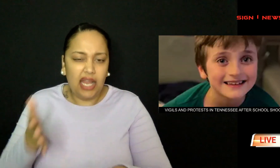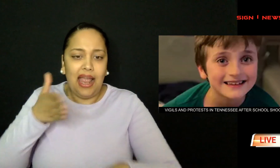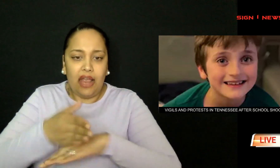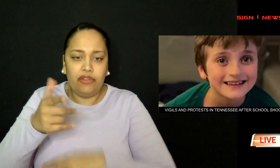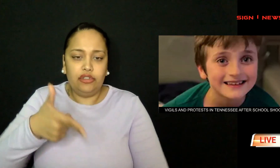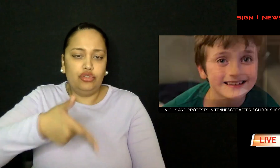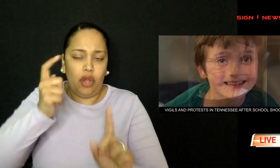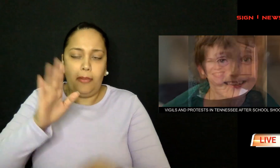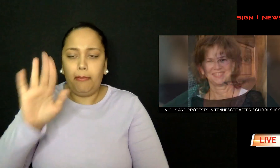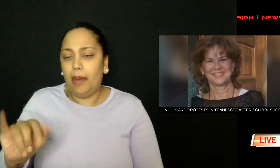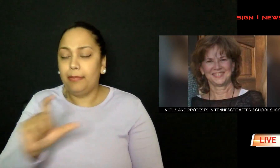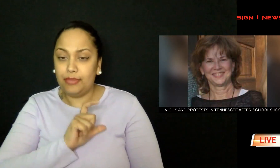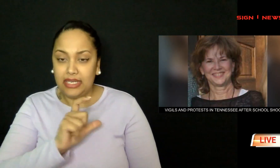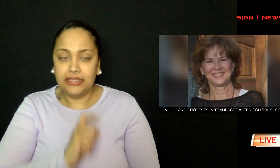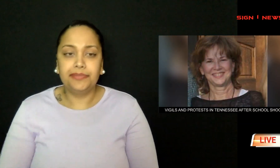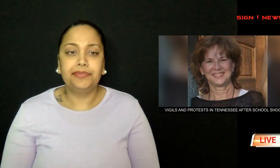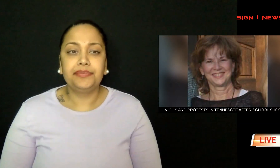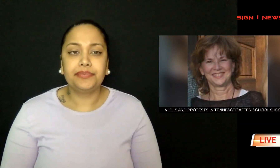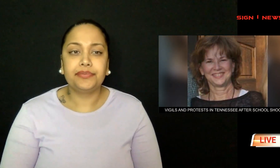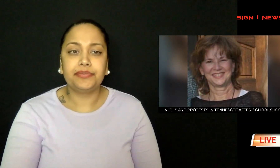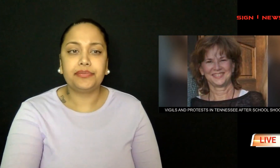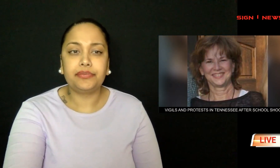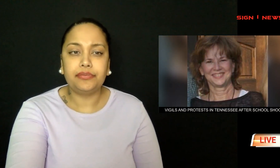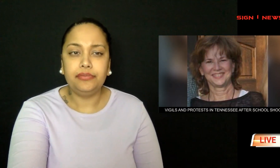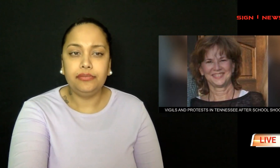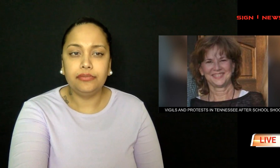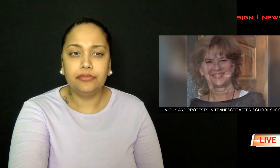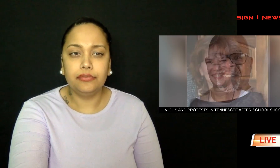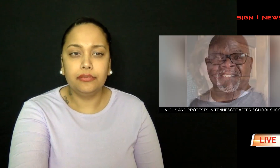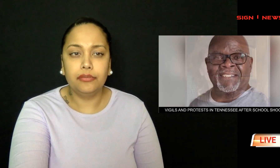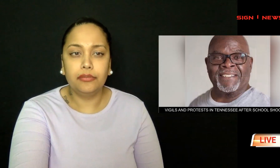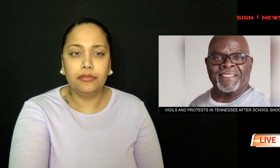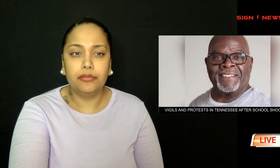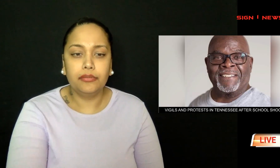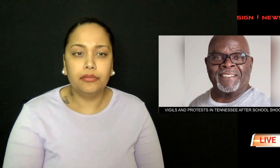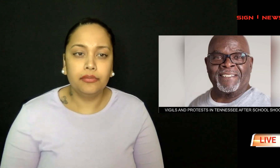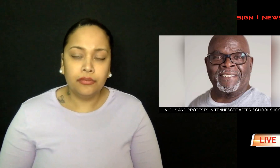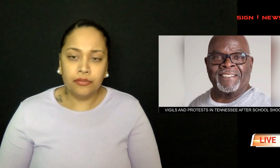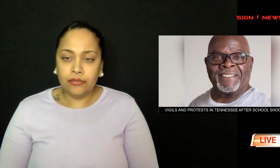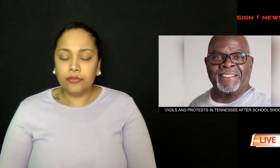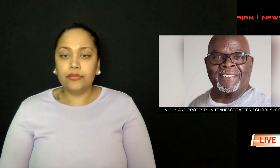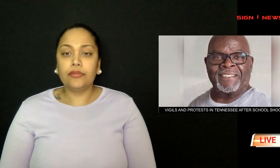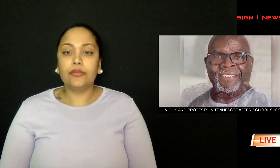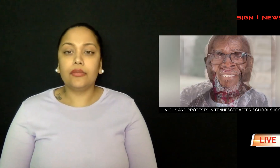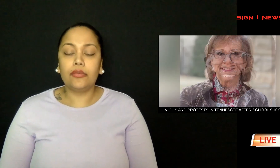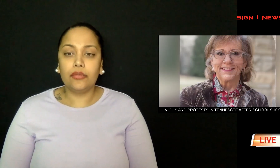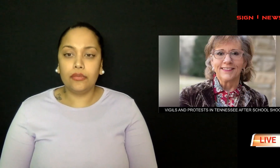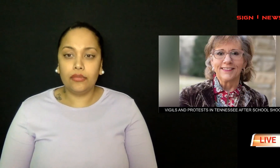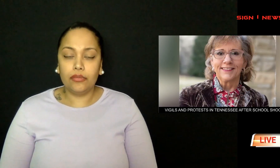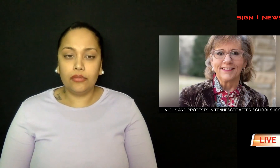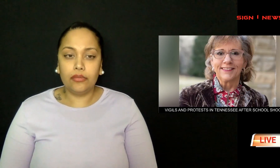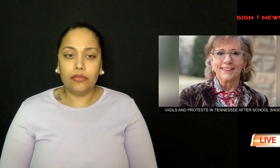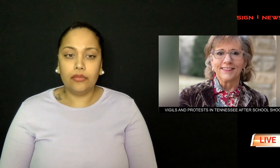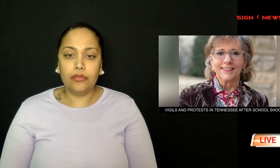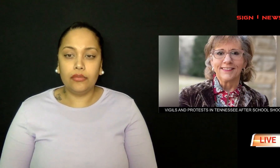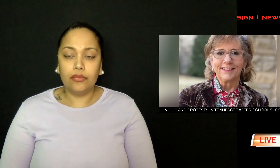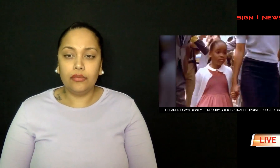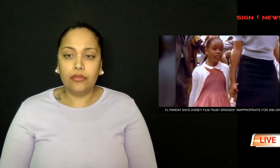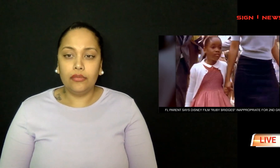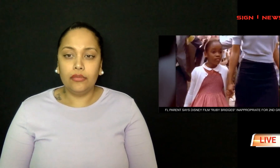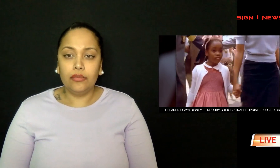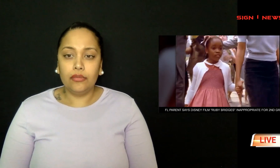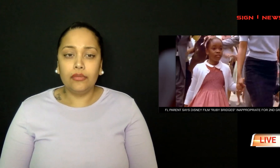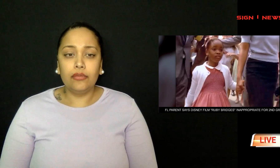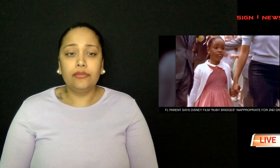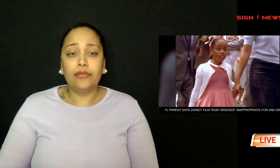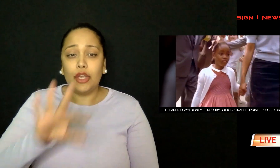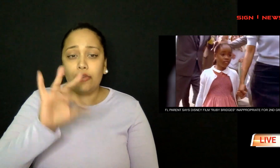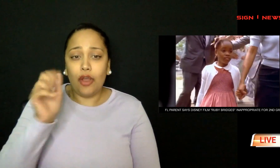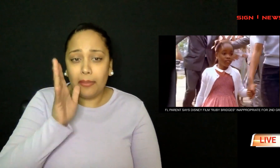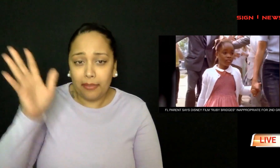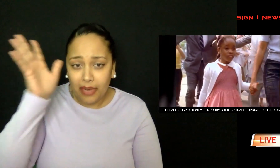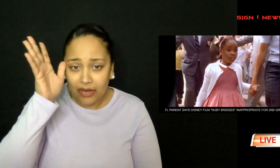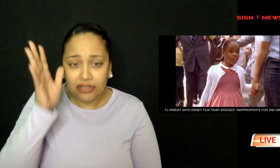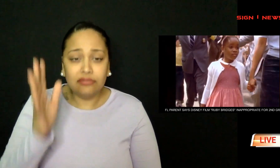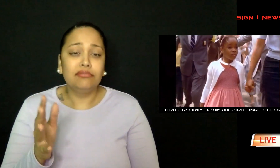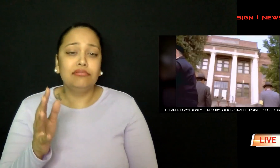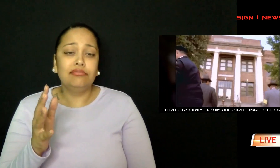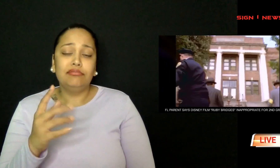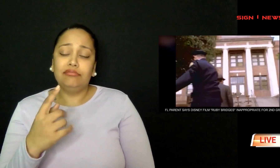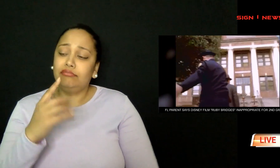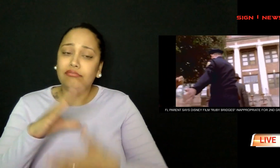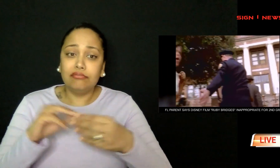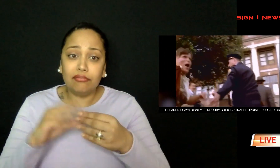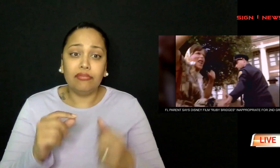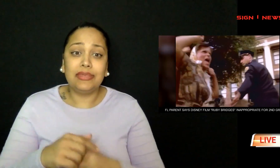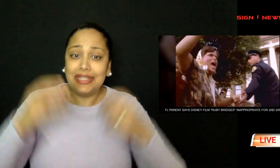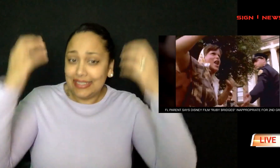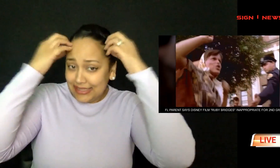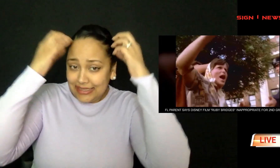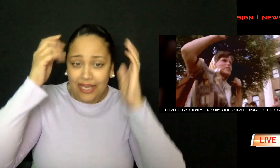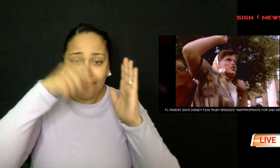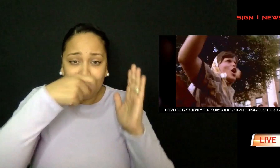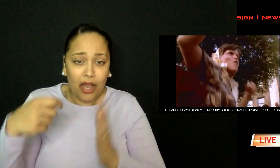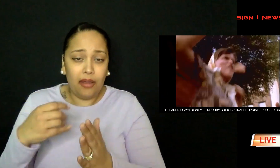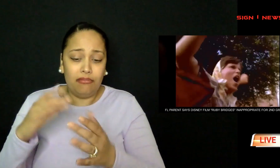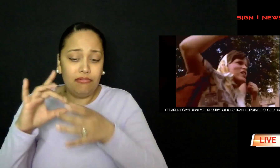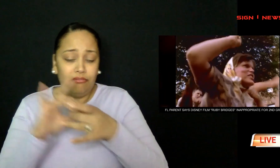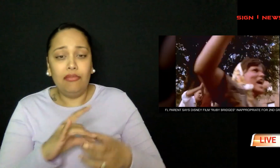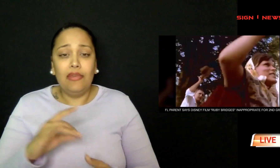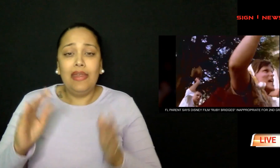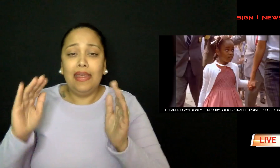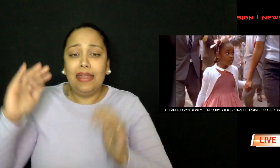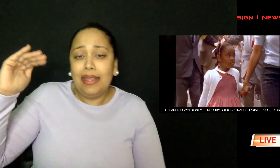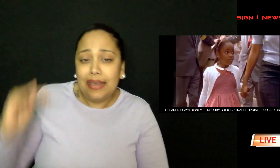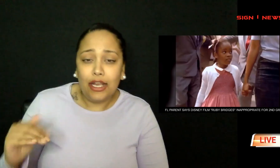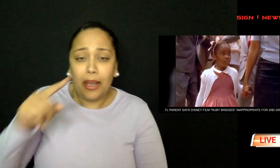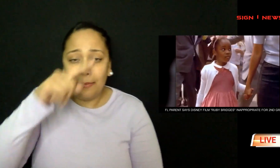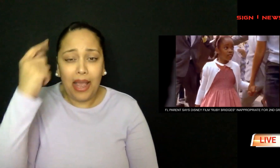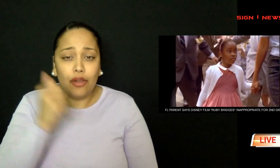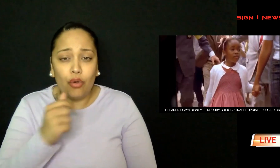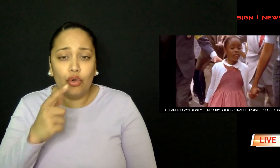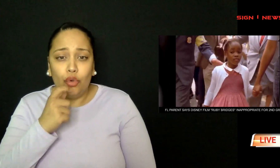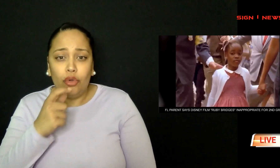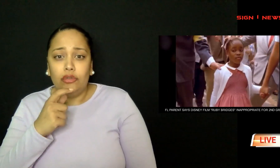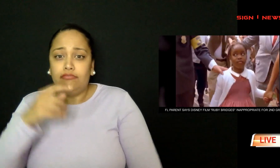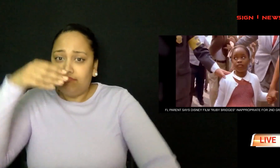shooter also died after being shot by police a Florida parent says a Disney film about